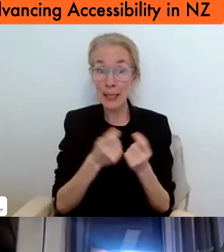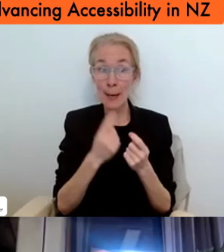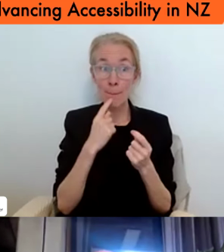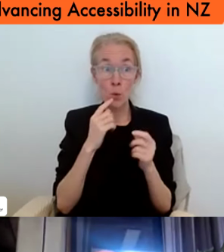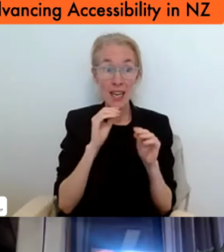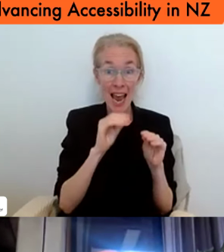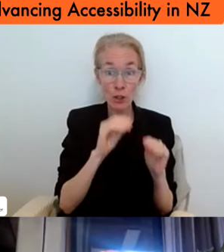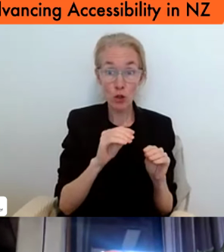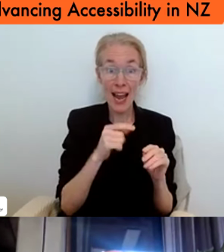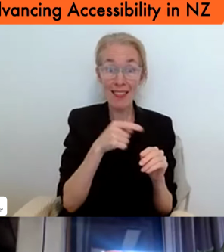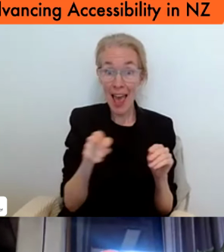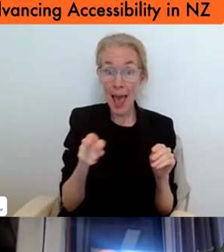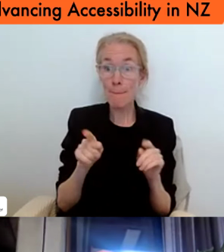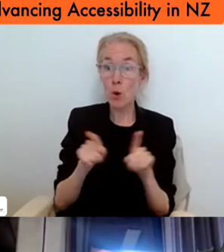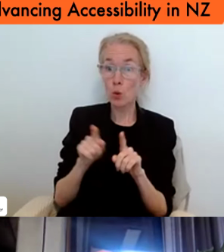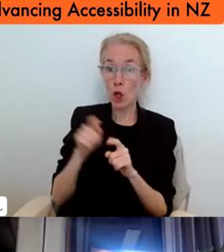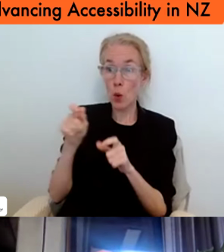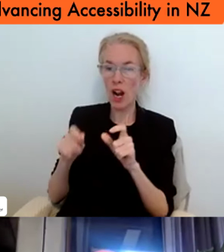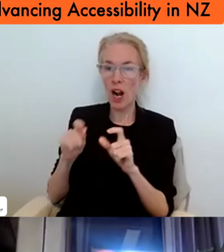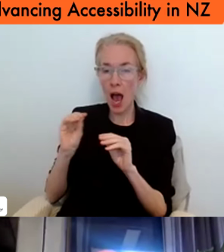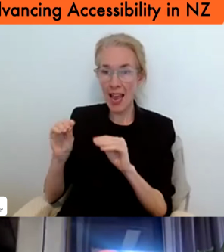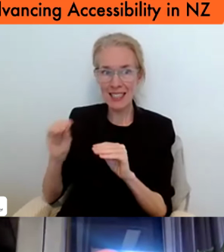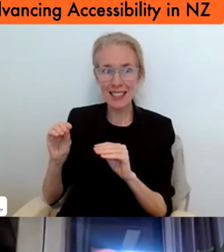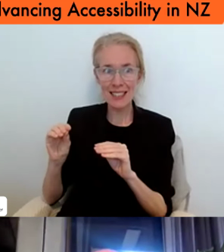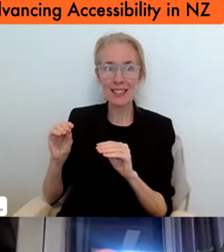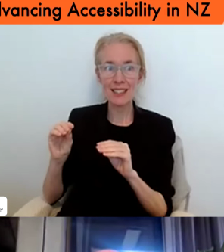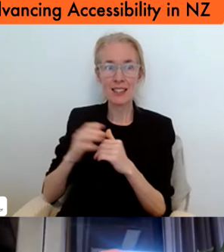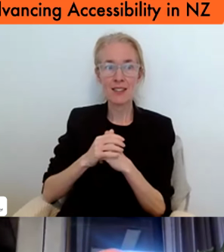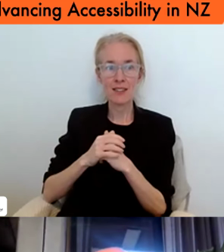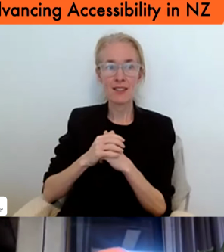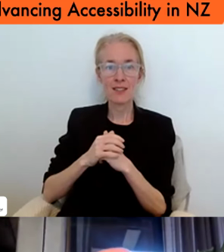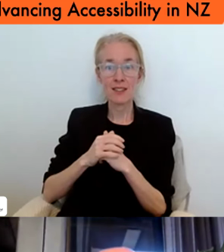really got the same progress as we did through legislation and